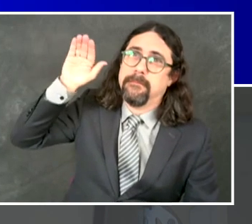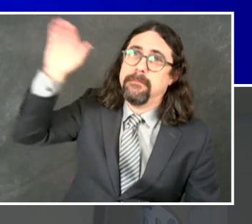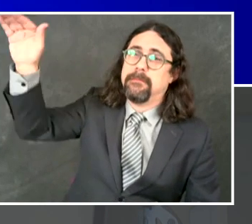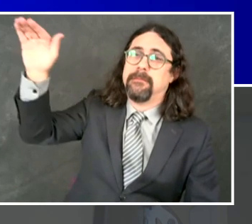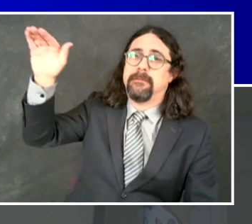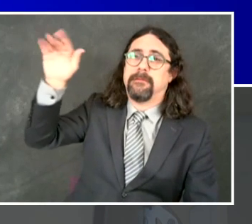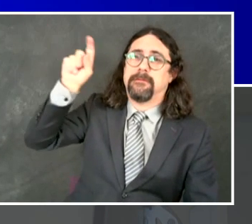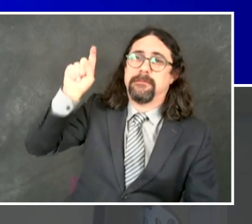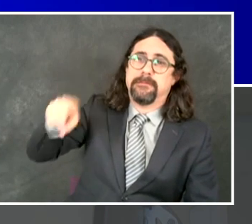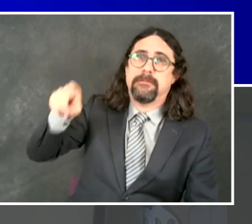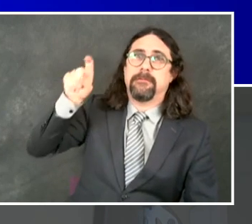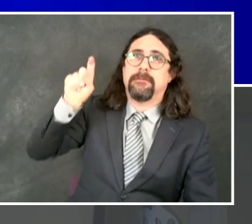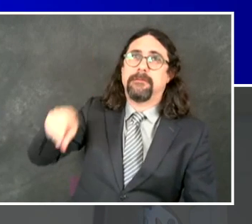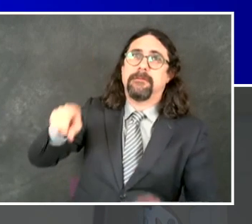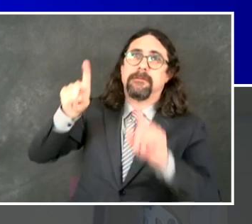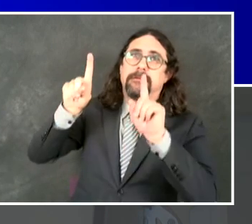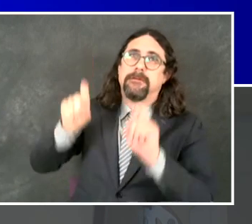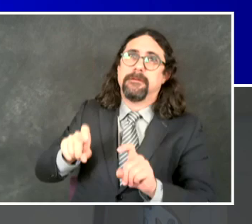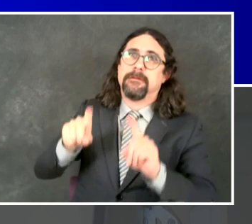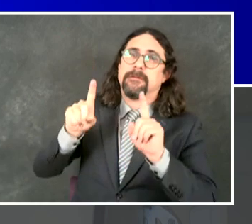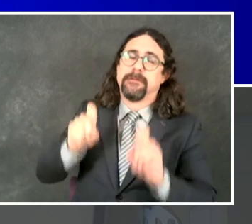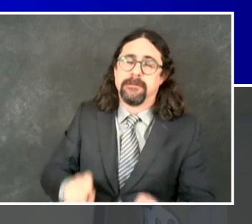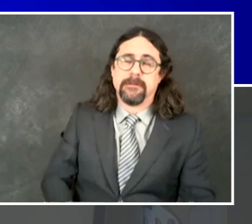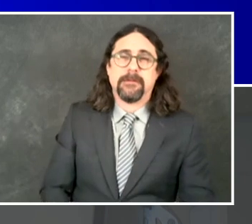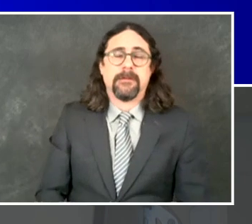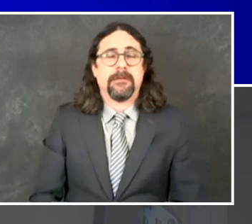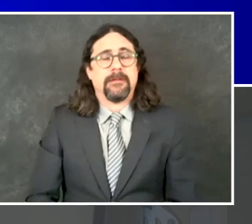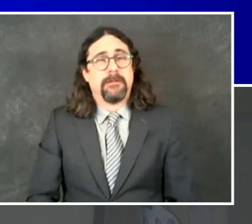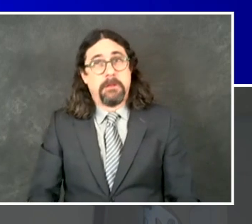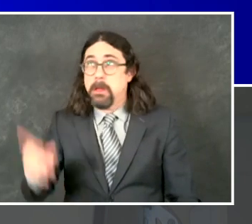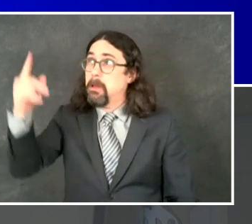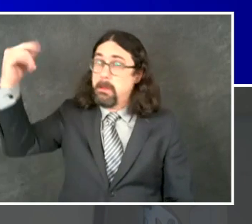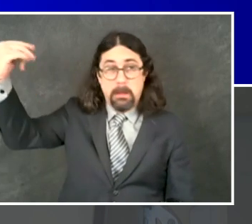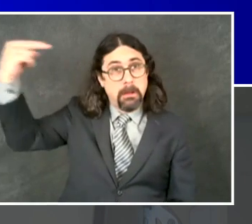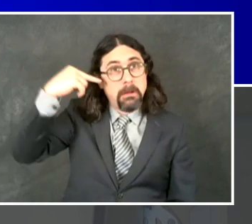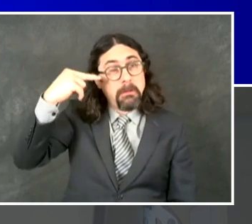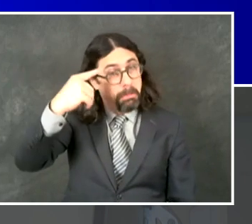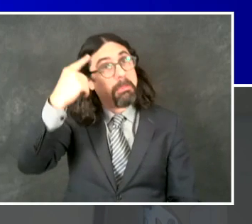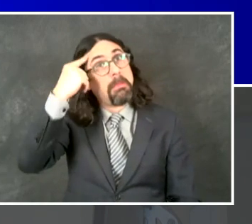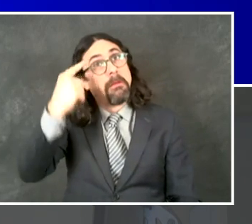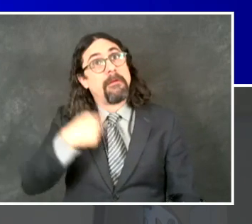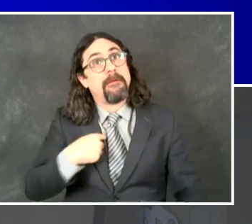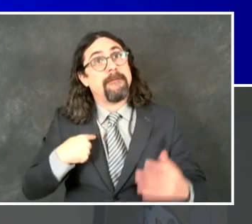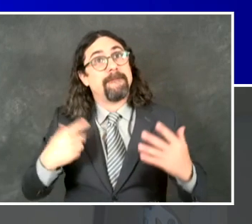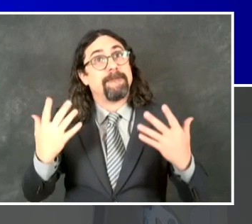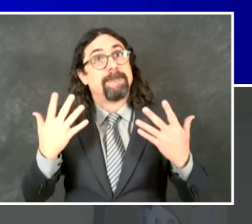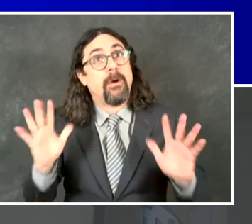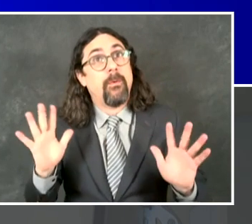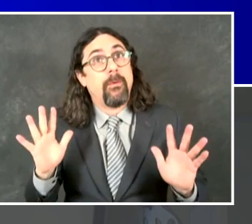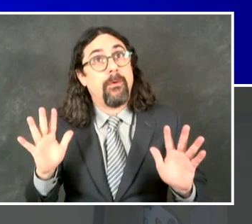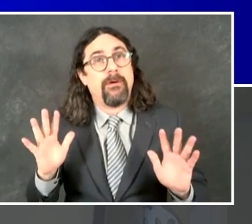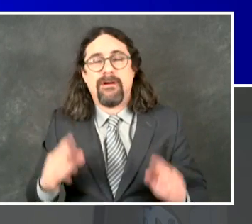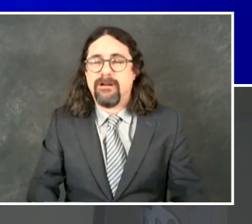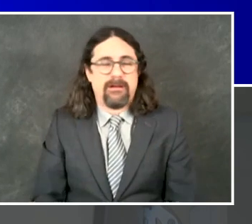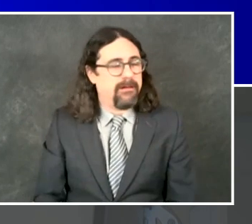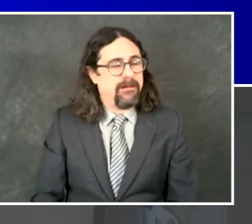THE BEGINNING, BUT HERE'S THE CHANCE GET IT RIGHT. USE ALL THE TOOLS OF THE FEDERAL GOVERNMENT TO EXPAND LAB